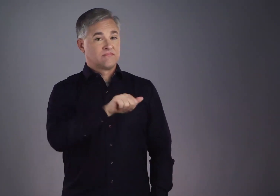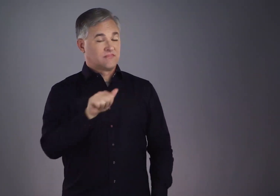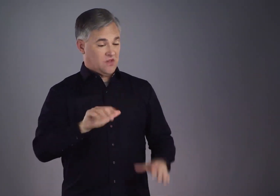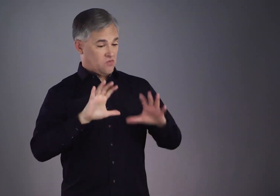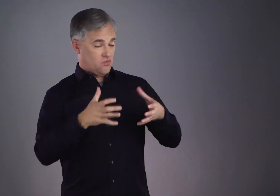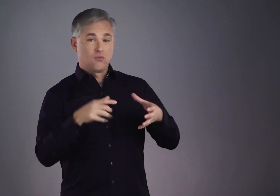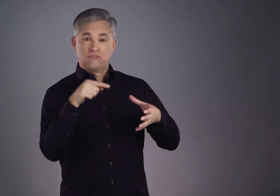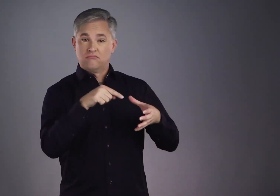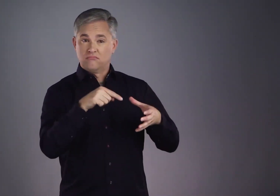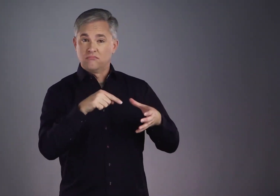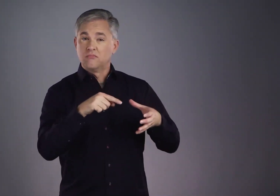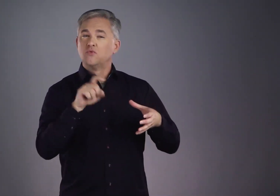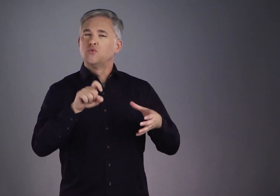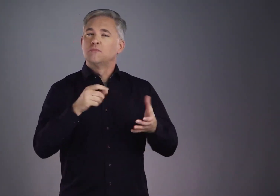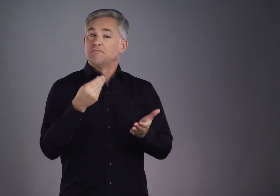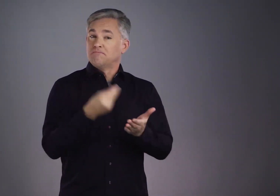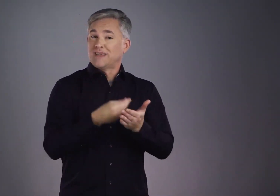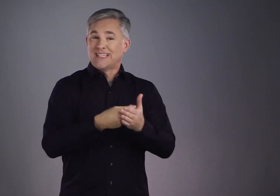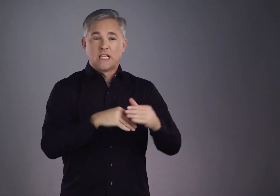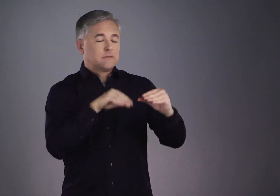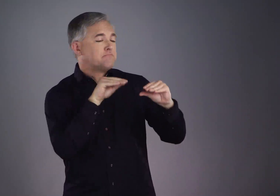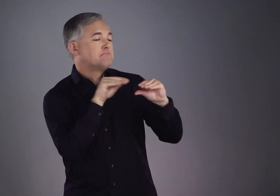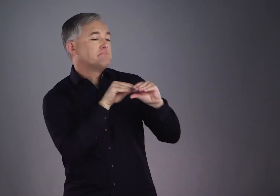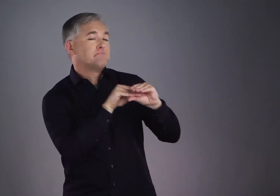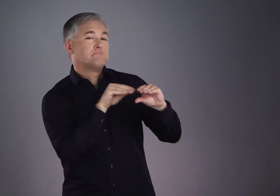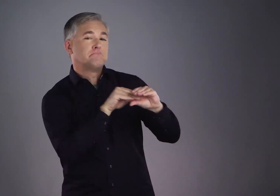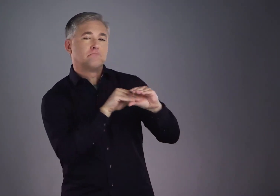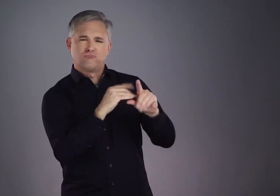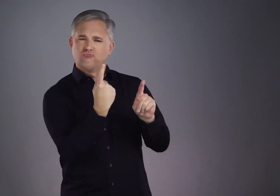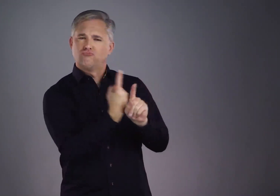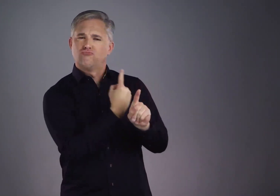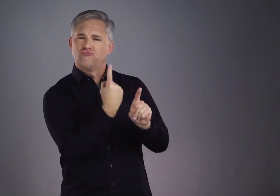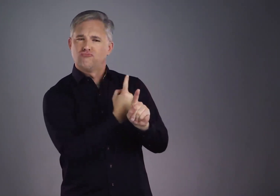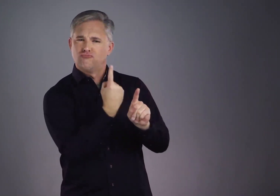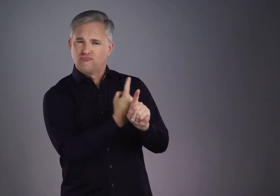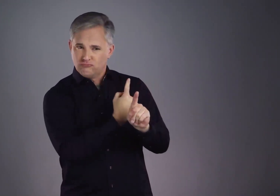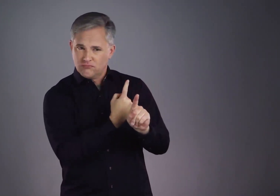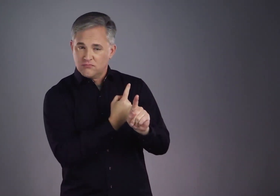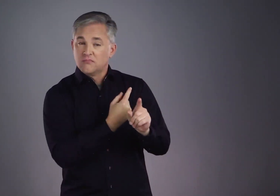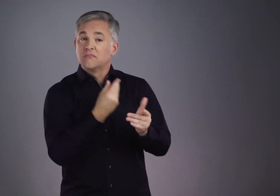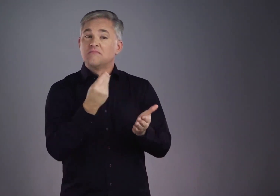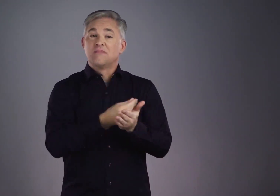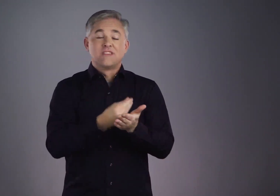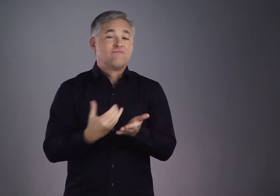beyond prudent reserves, to accumulate funds for no stated A.A. purpose.